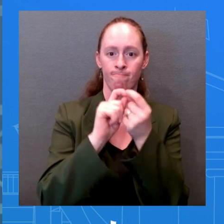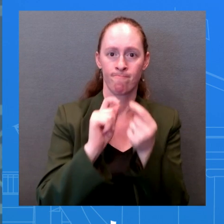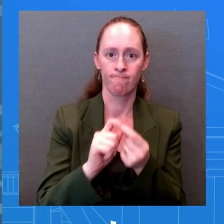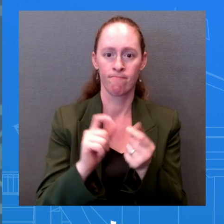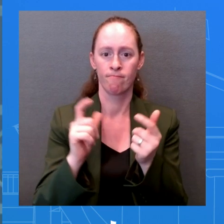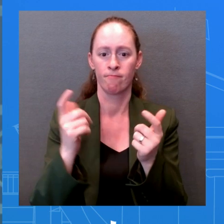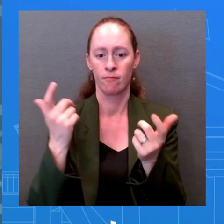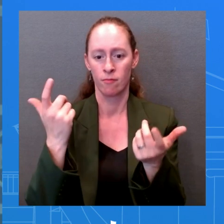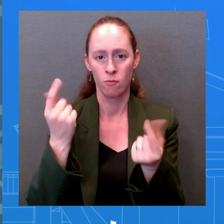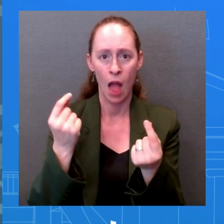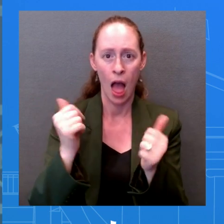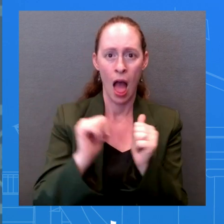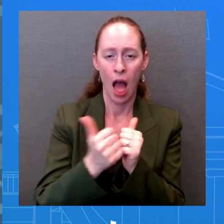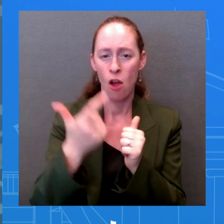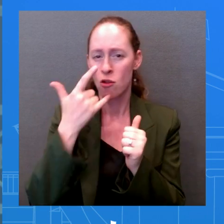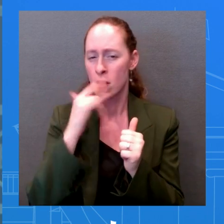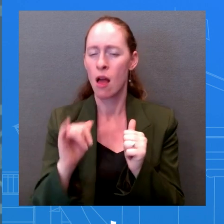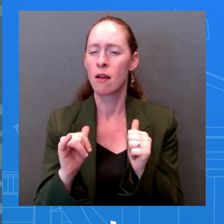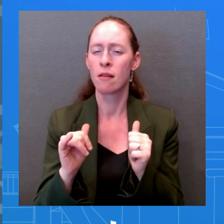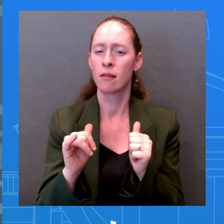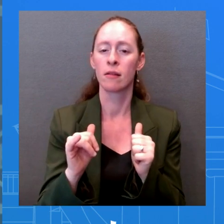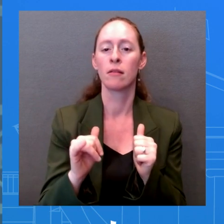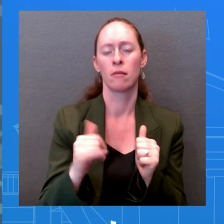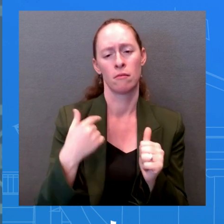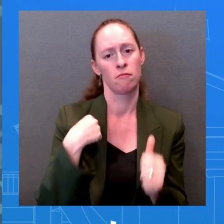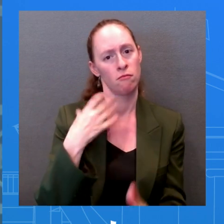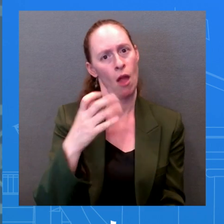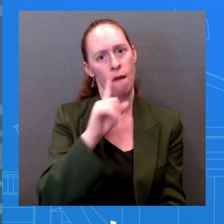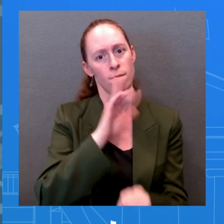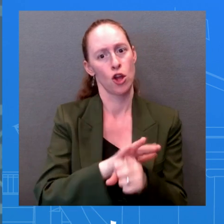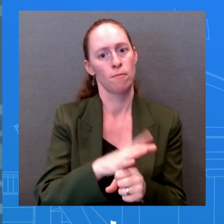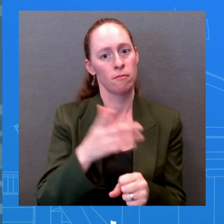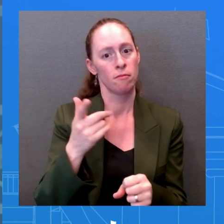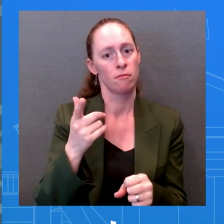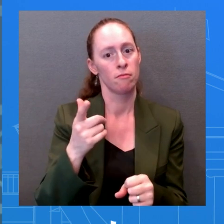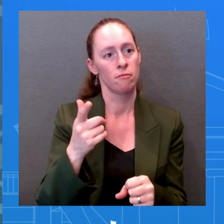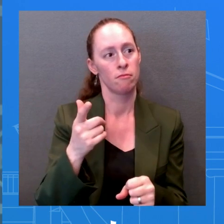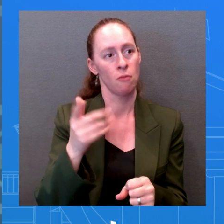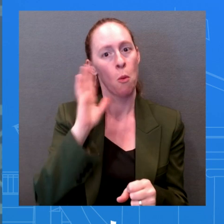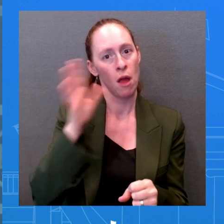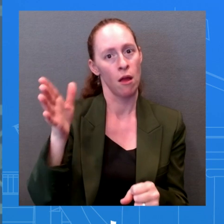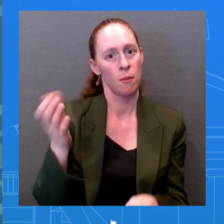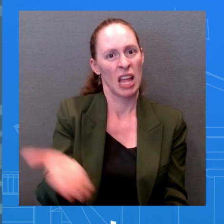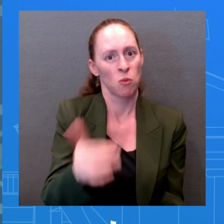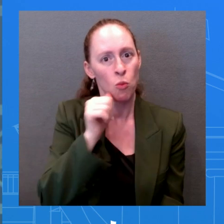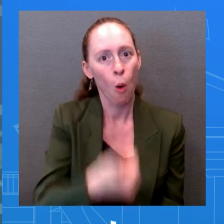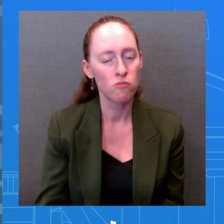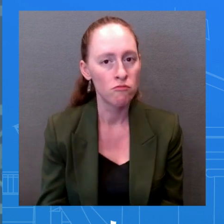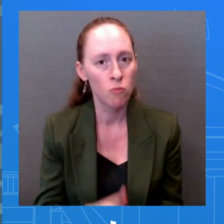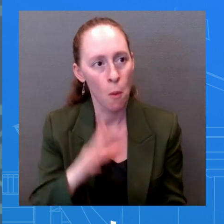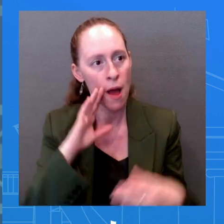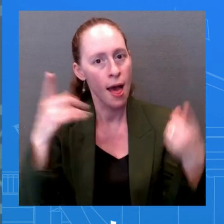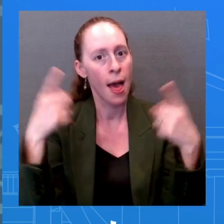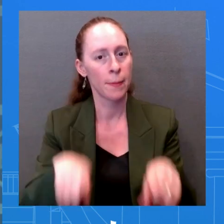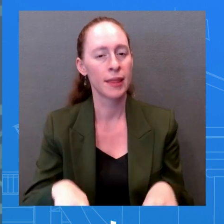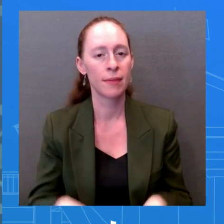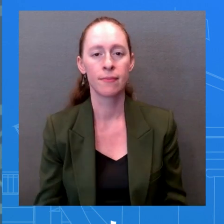and confirm that for -- for all of you. So while I would love to say that the purpose of this meeting is to inform the families